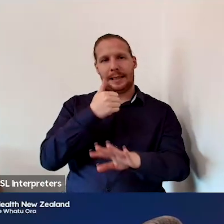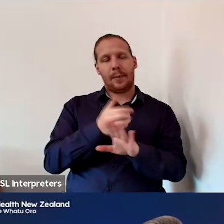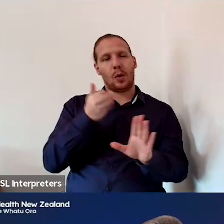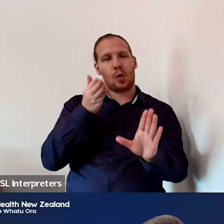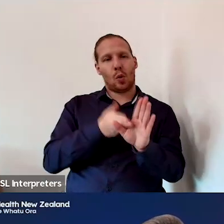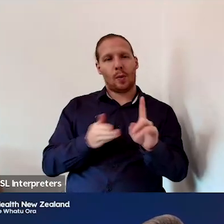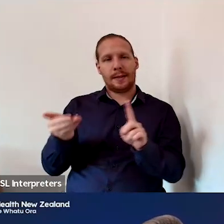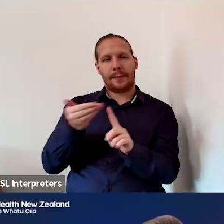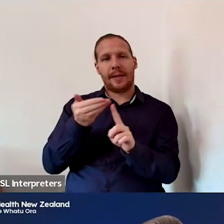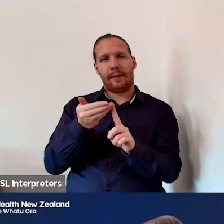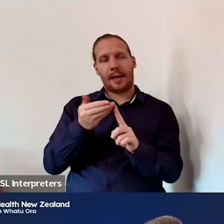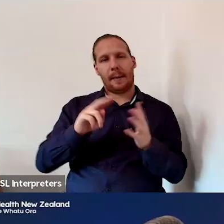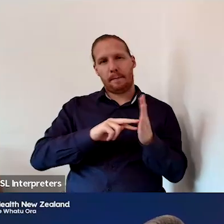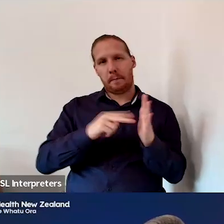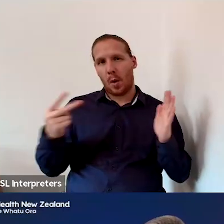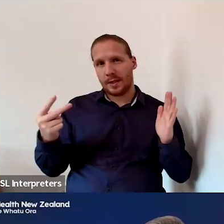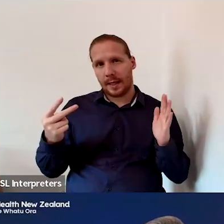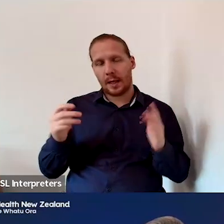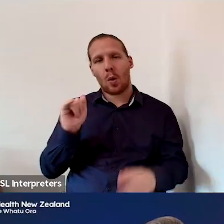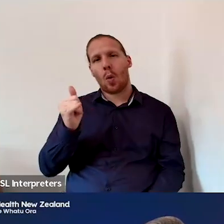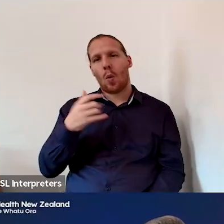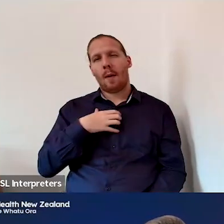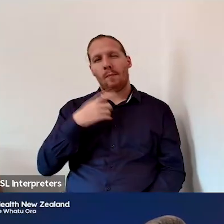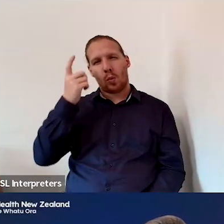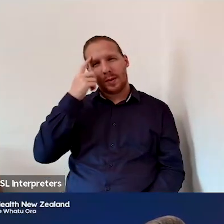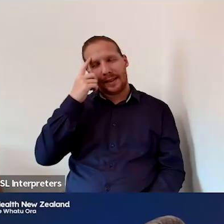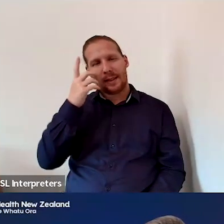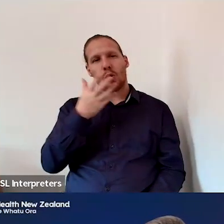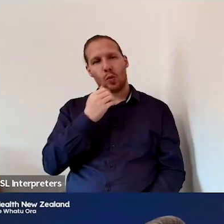or what actually make a bit more sense to use data like ours and from other youth